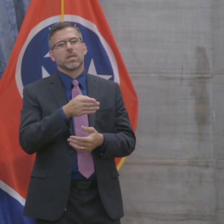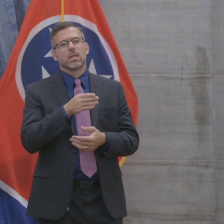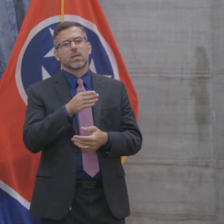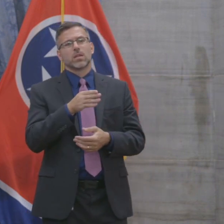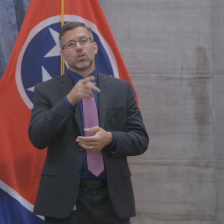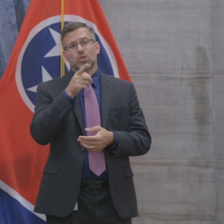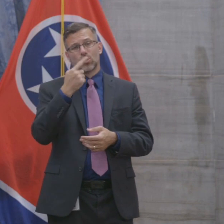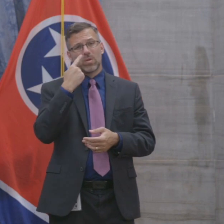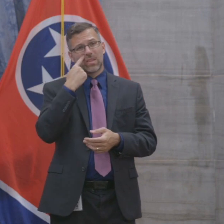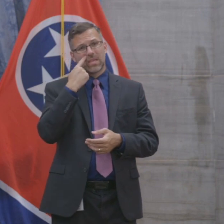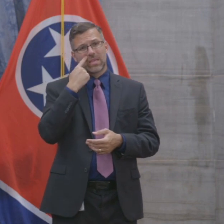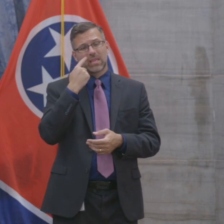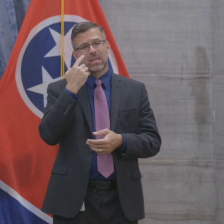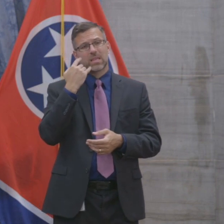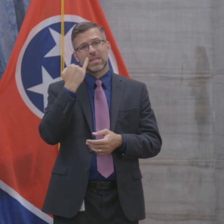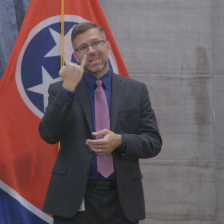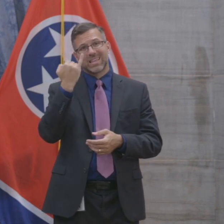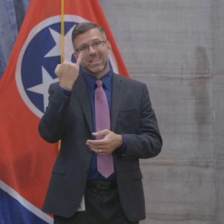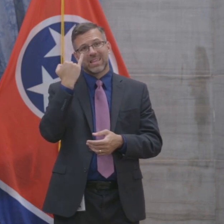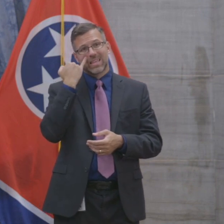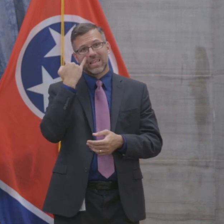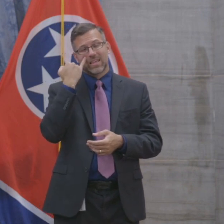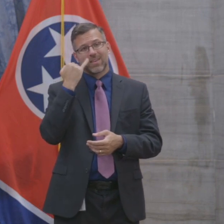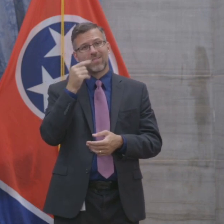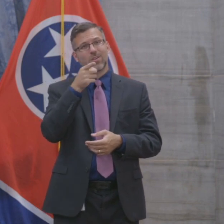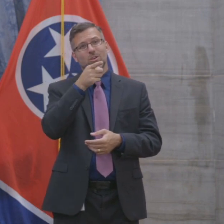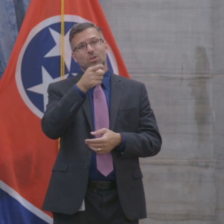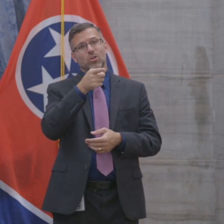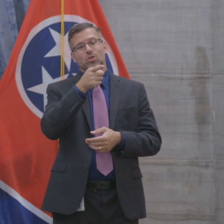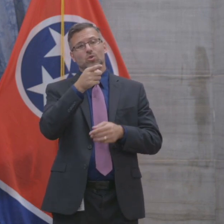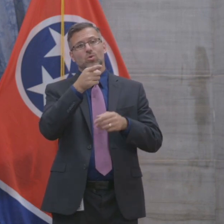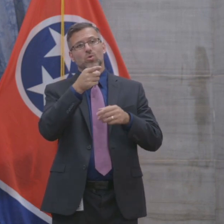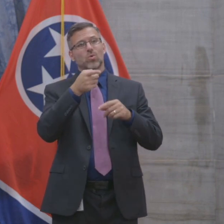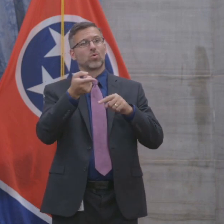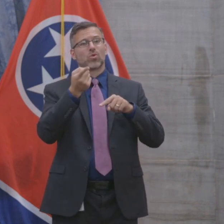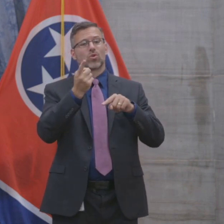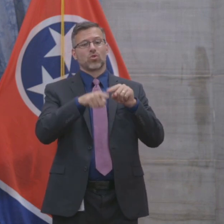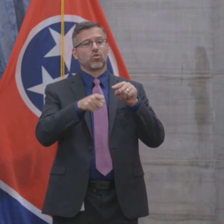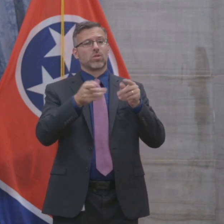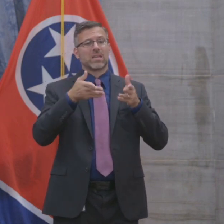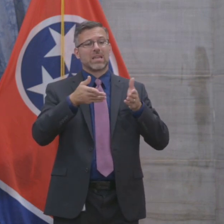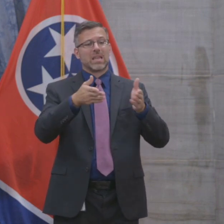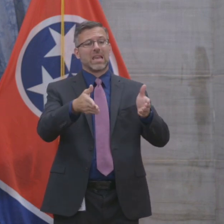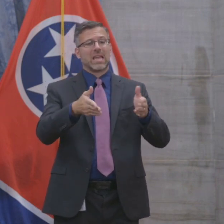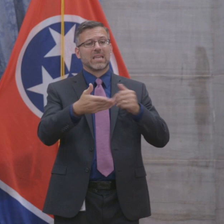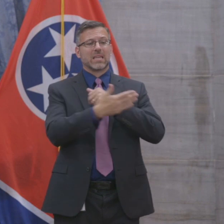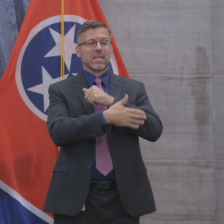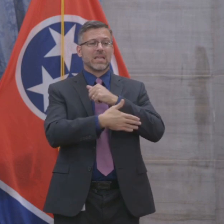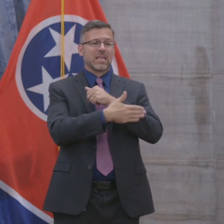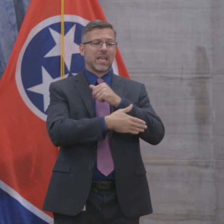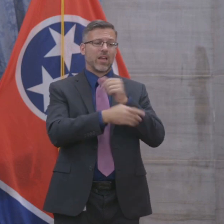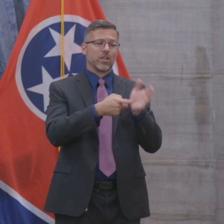finance oversees this so -- GOV. LEE: So we will review that. There will be a process for review to make sure that any